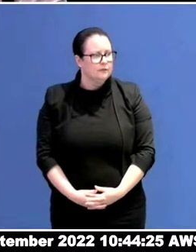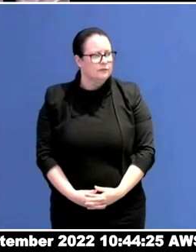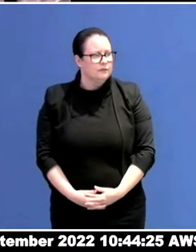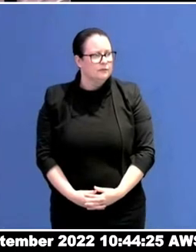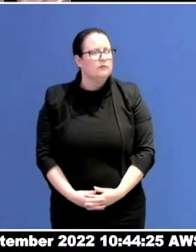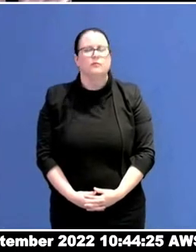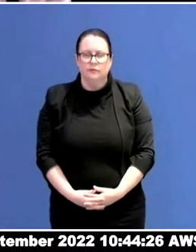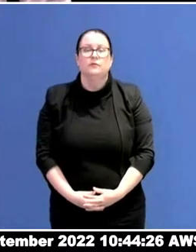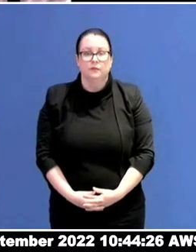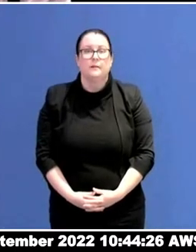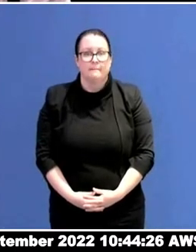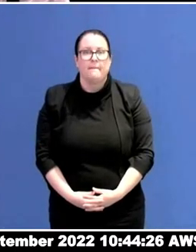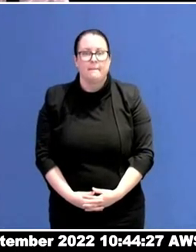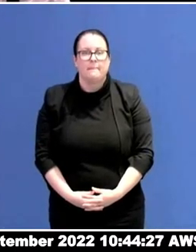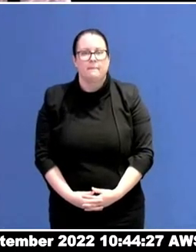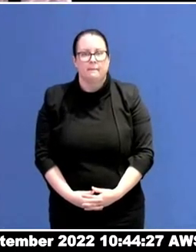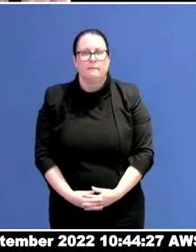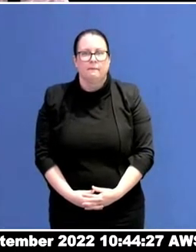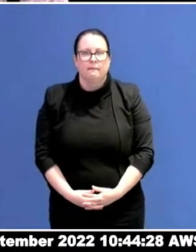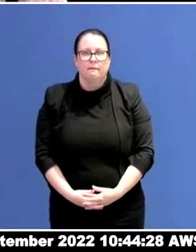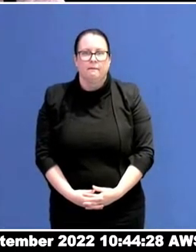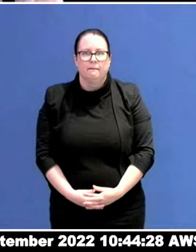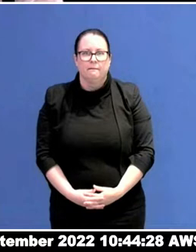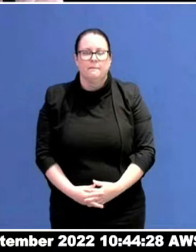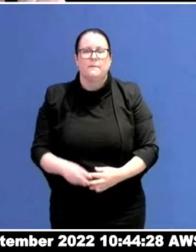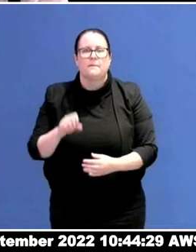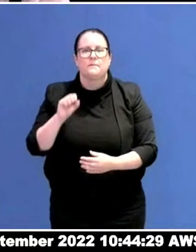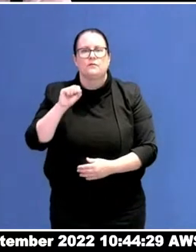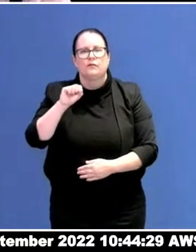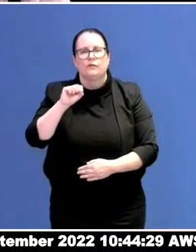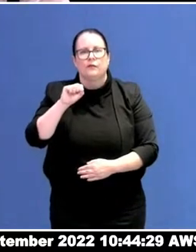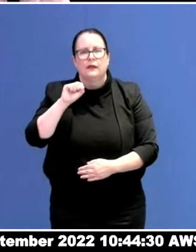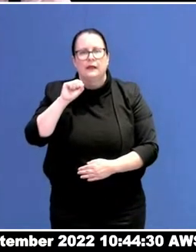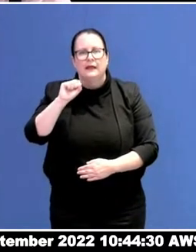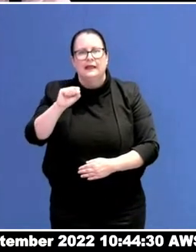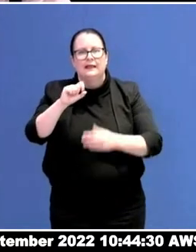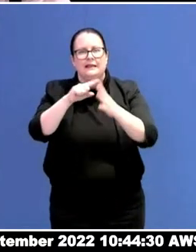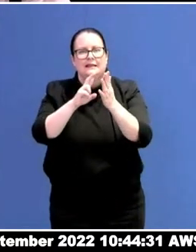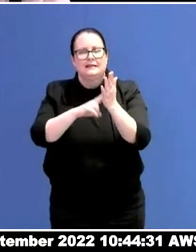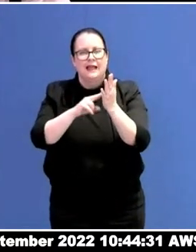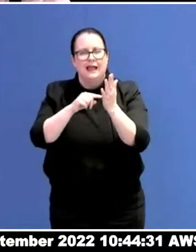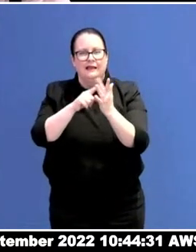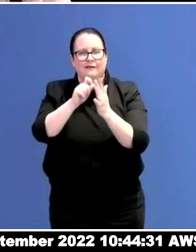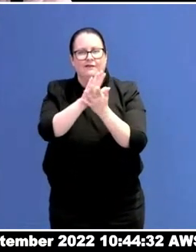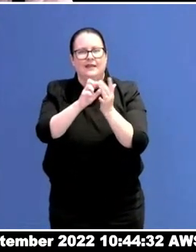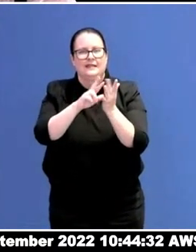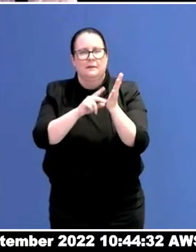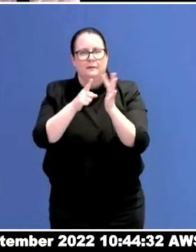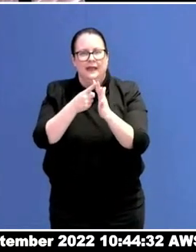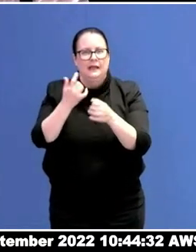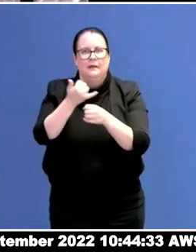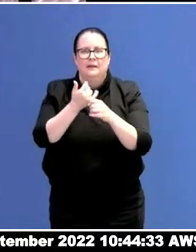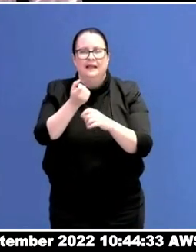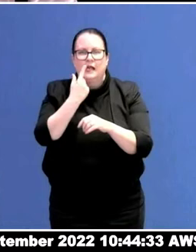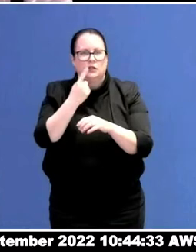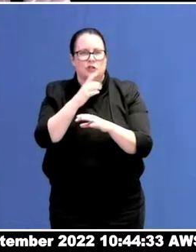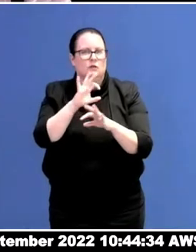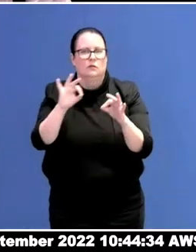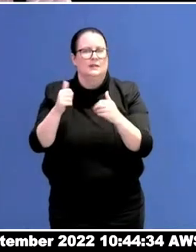Yes. His amphetamine-based medication wasn't given to him the whole time that he